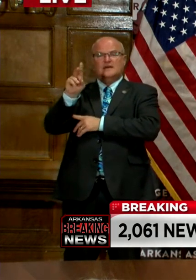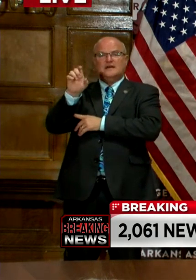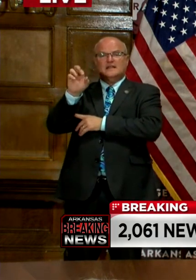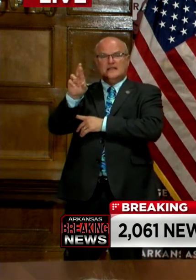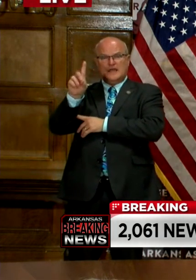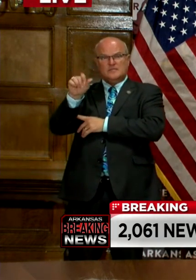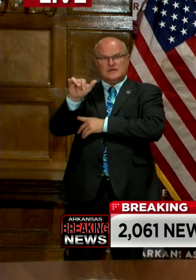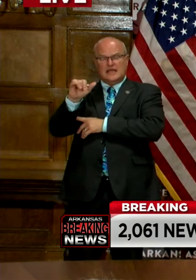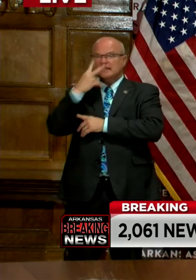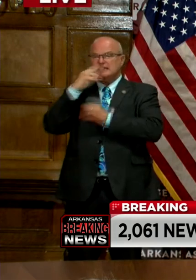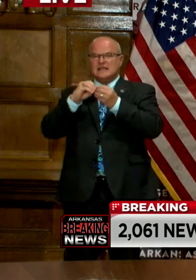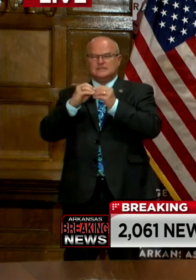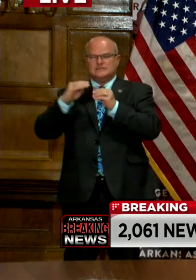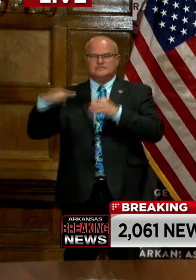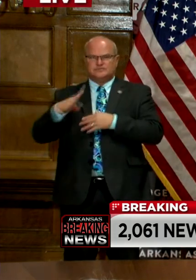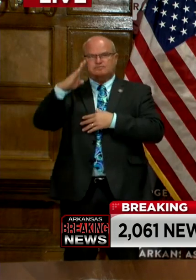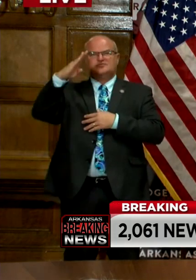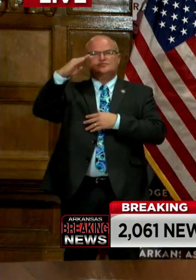PREVIOUS HOLIDAYS, THAT IS THE